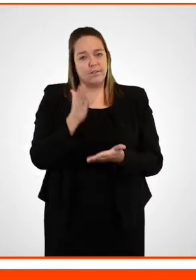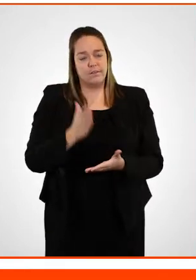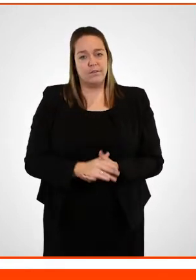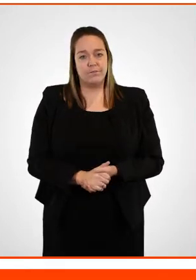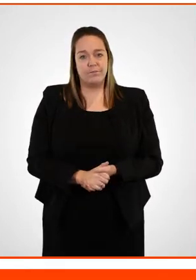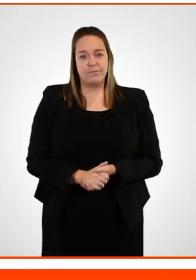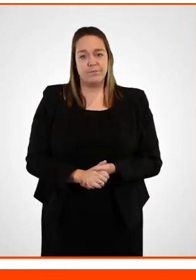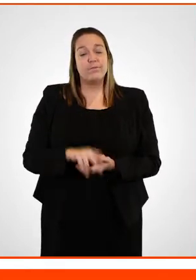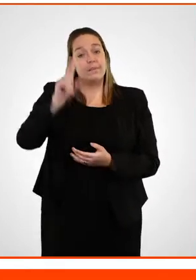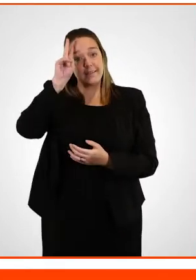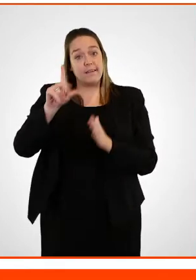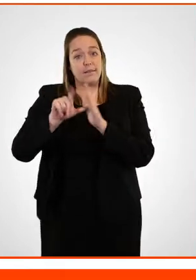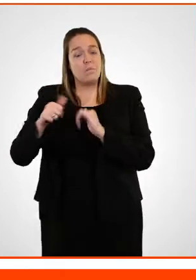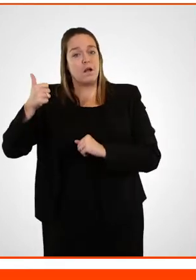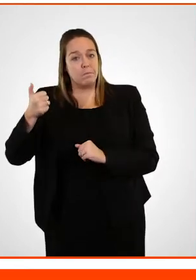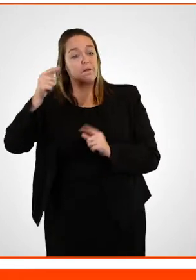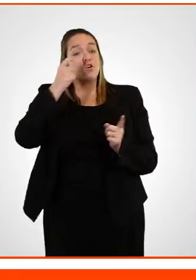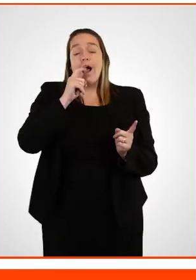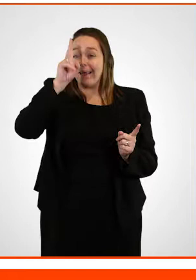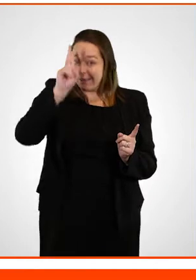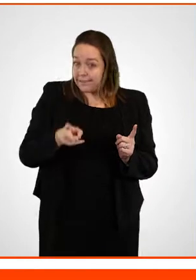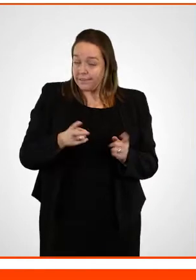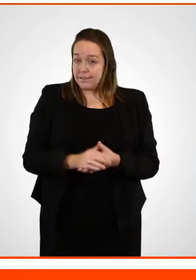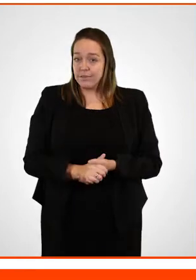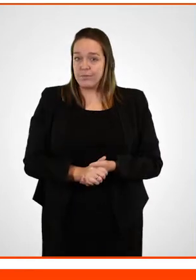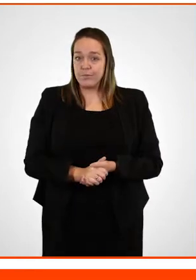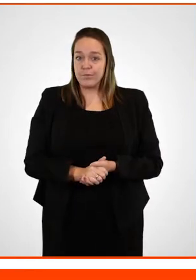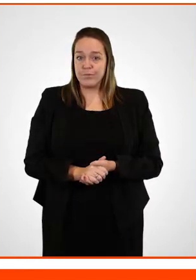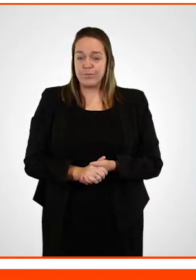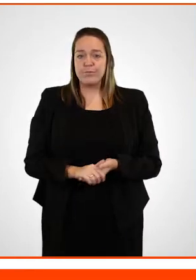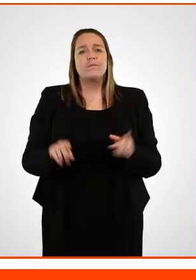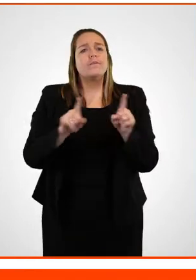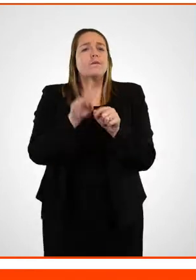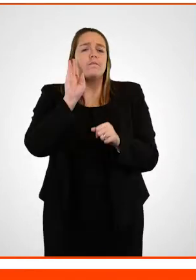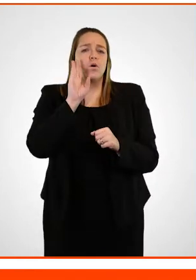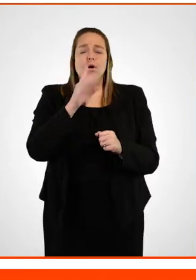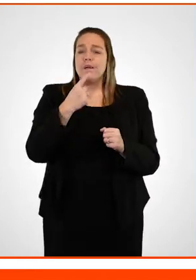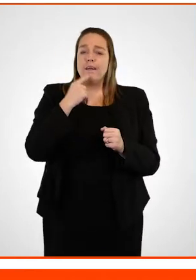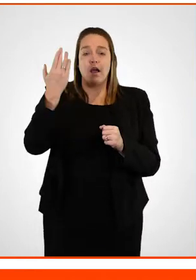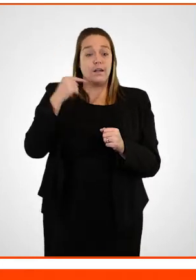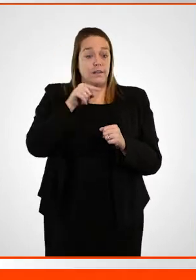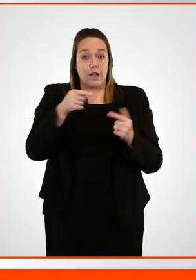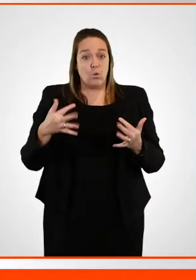Then we reset the timer and we try it again. And as I said before, we're going to graph their scores.